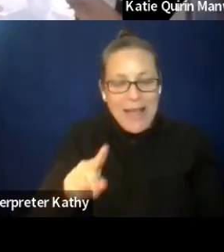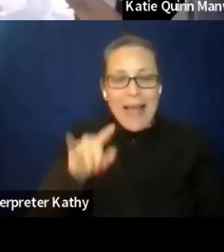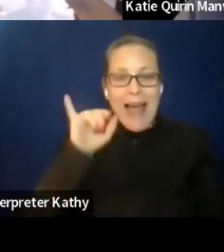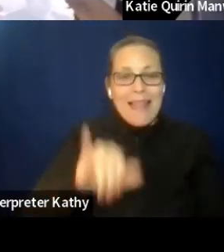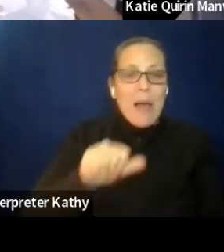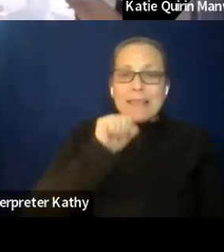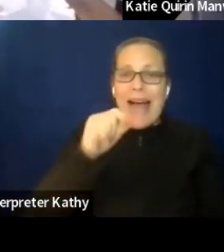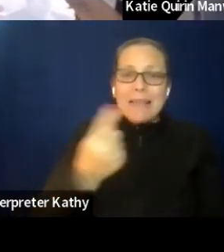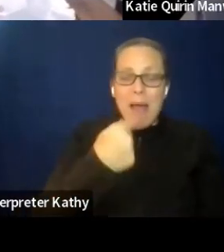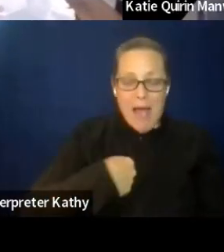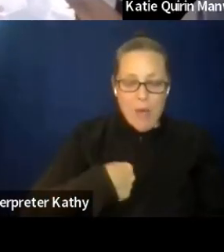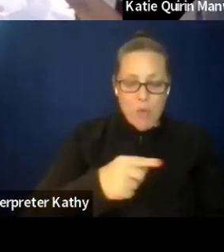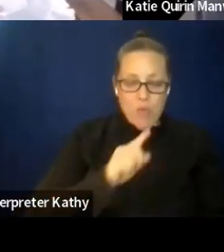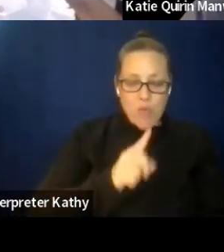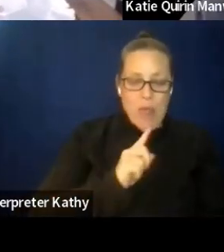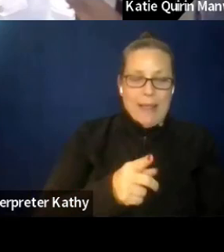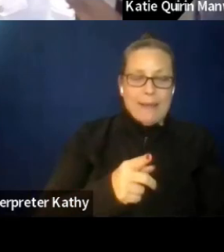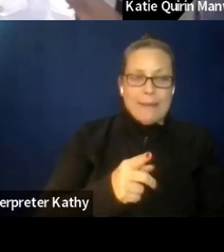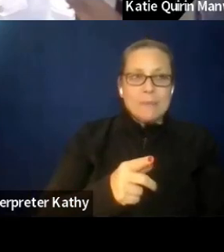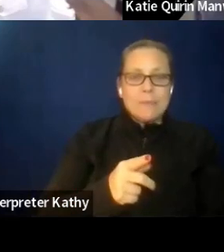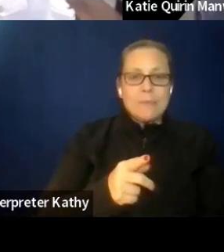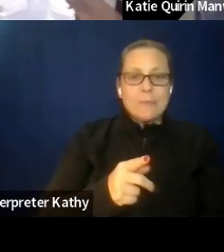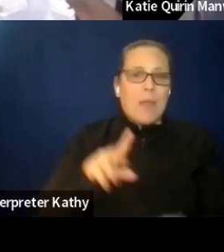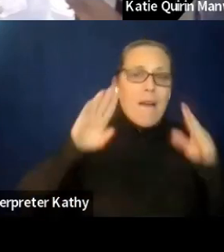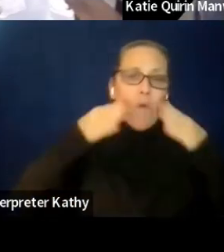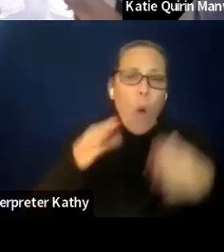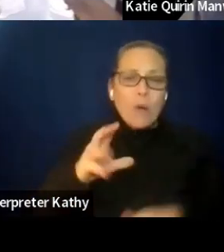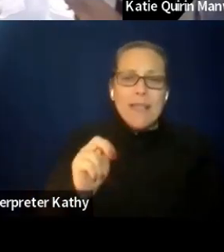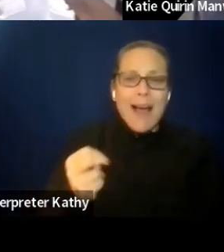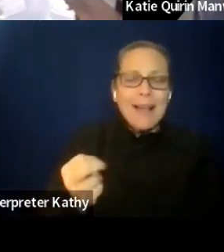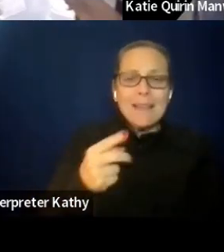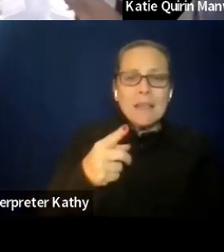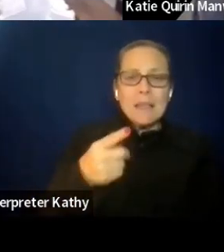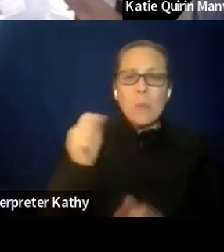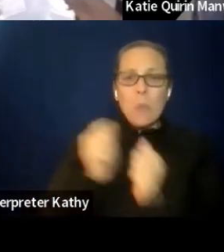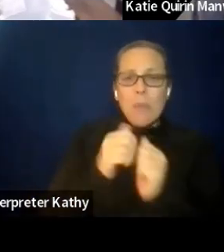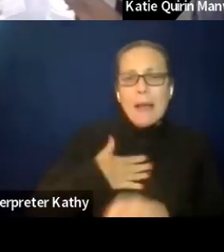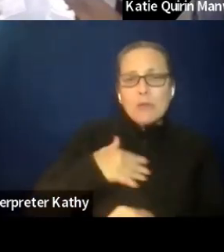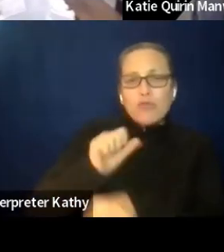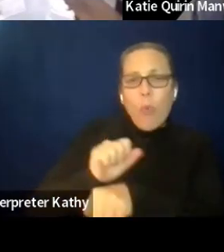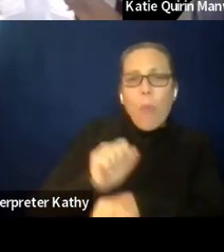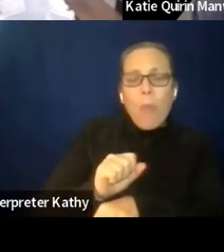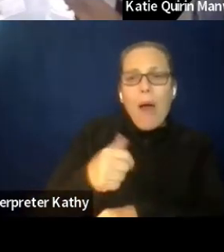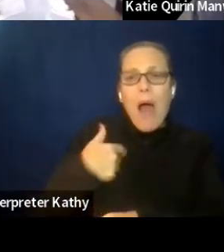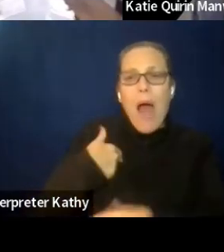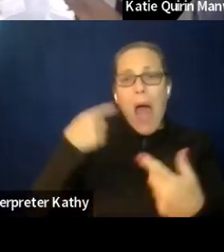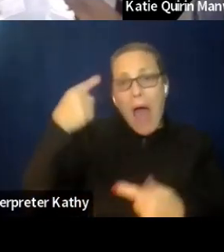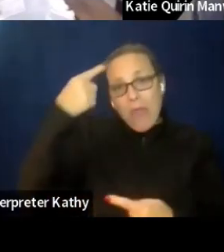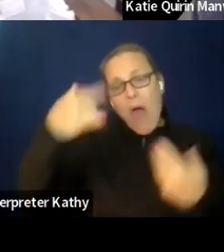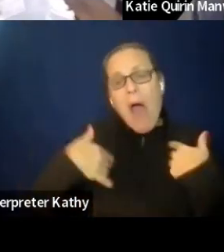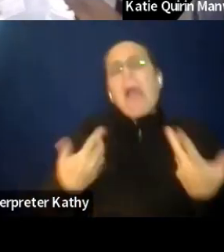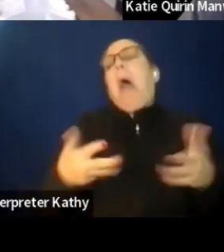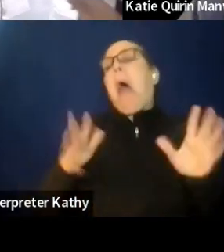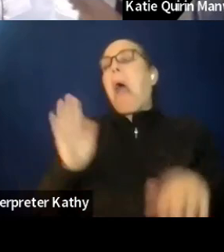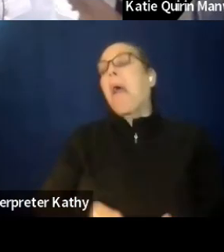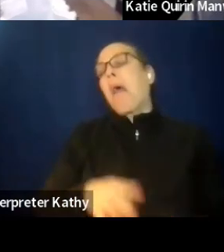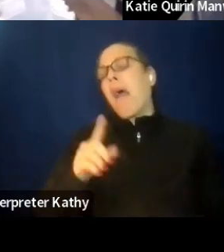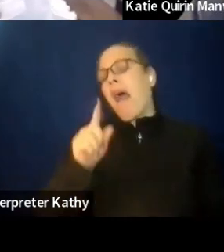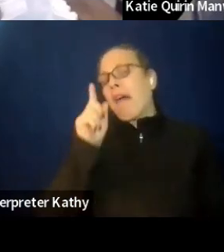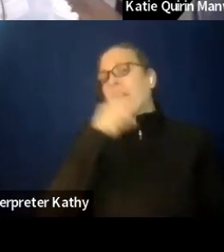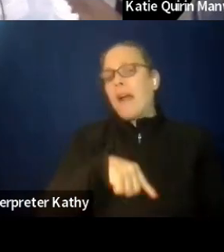phone calls. And so it wasn't something I really -- I really focused on in my job, and I kind